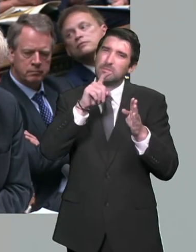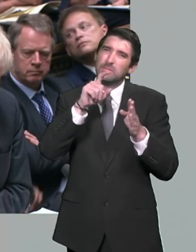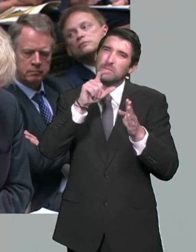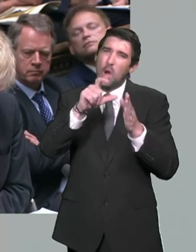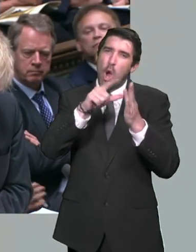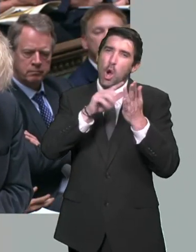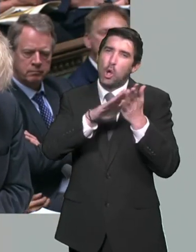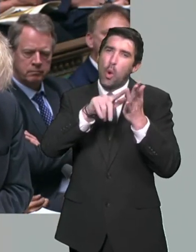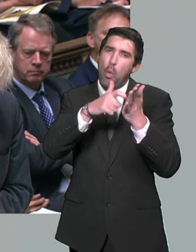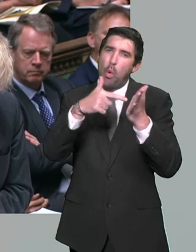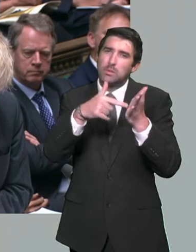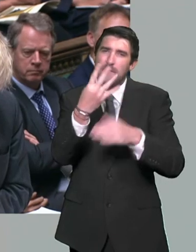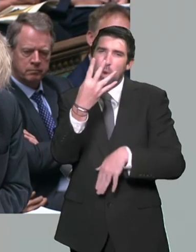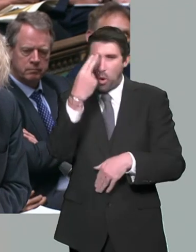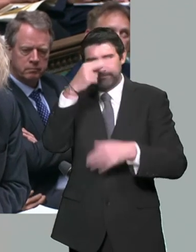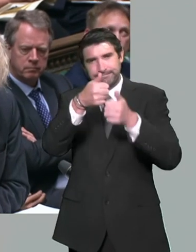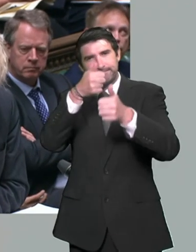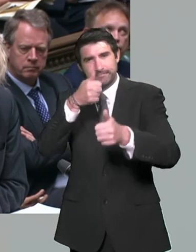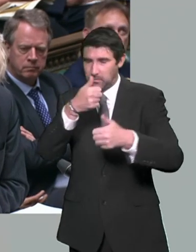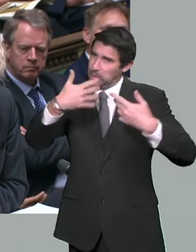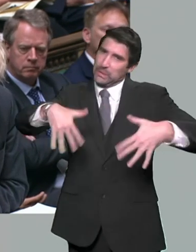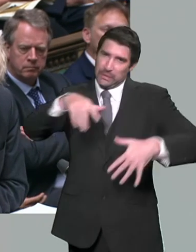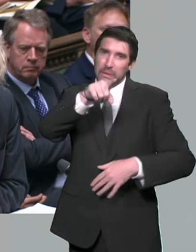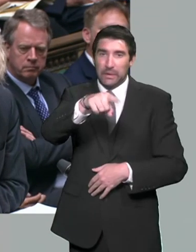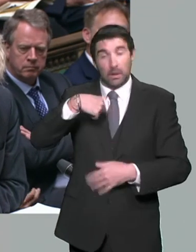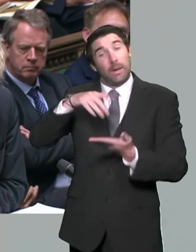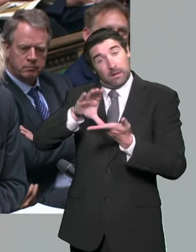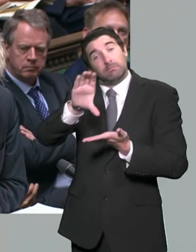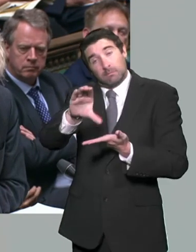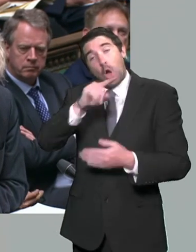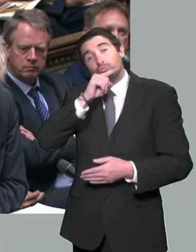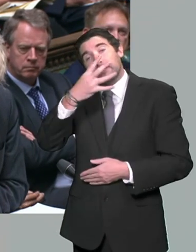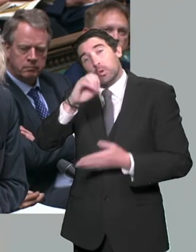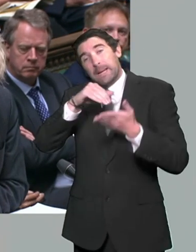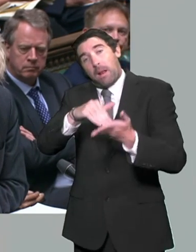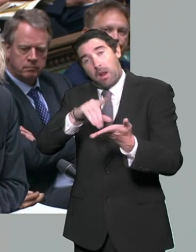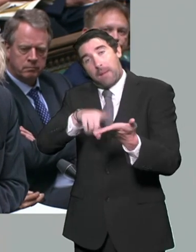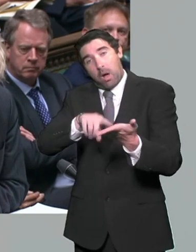The extra support that we are giving includes £140 million of funding for victims’ services